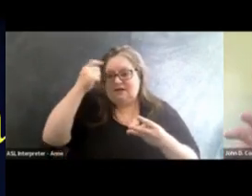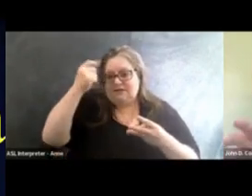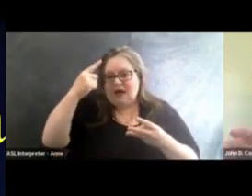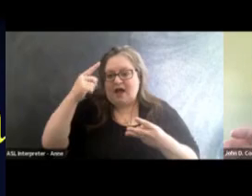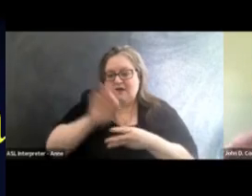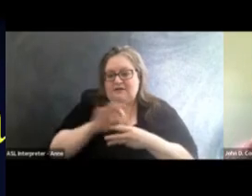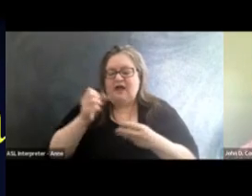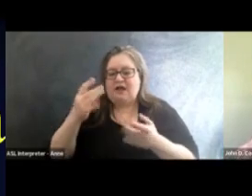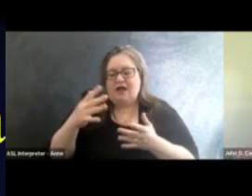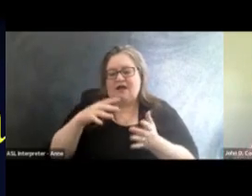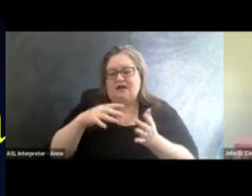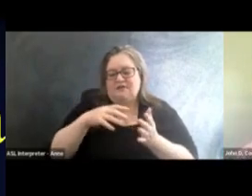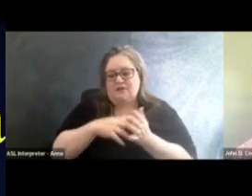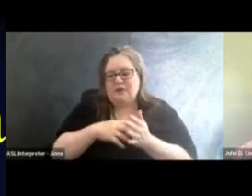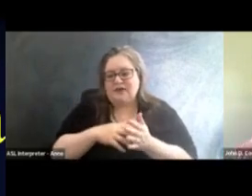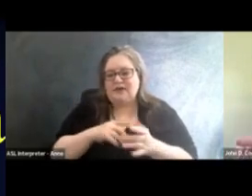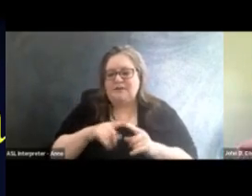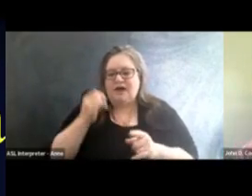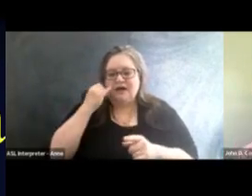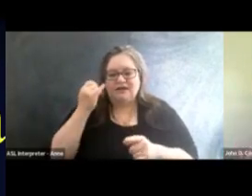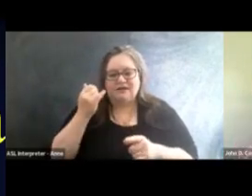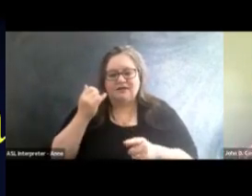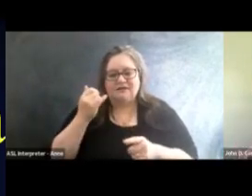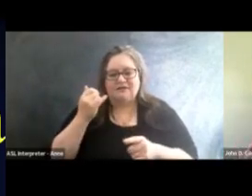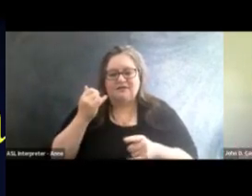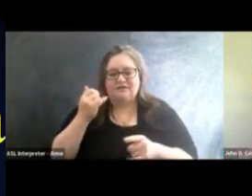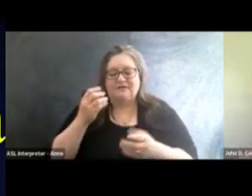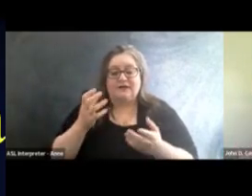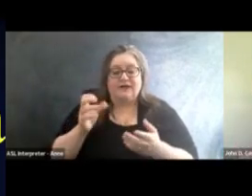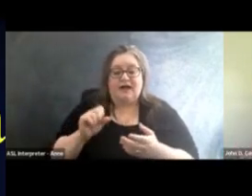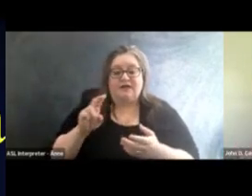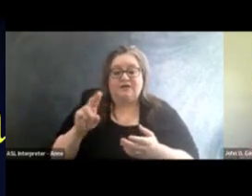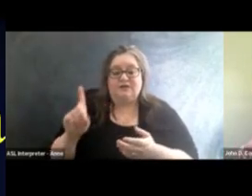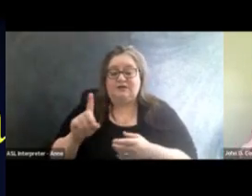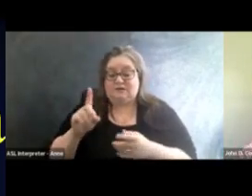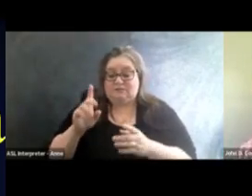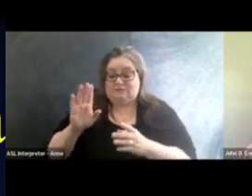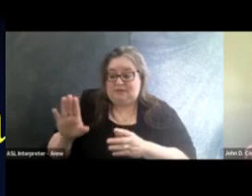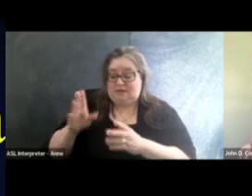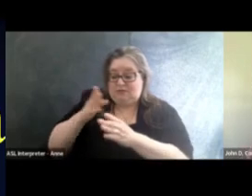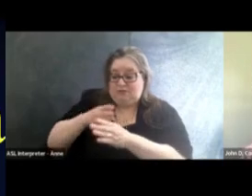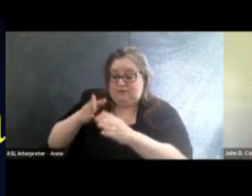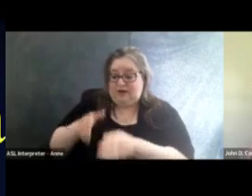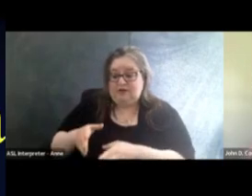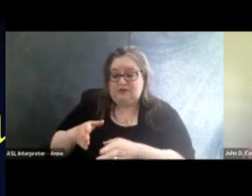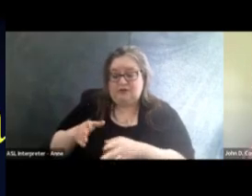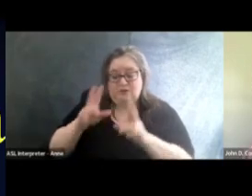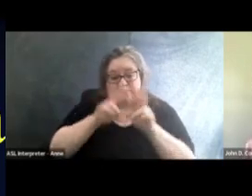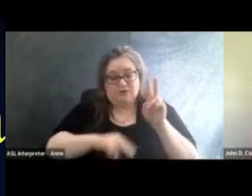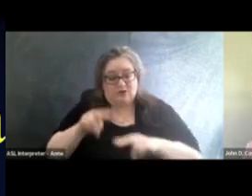weaknesses. But if every you know substance use disorder treatment professional was looking for these three and